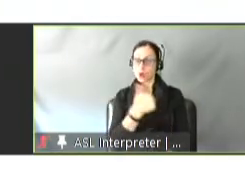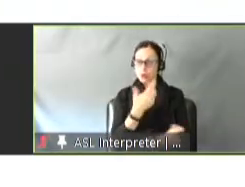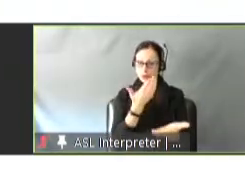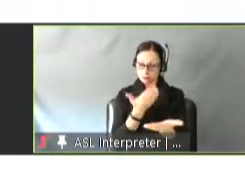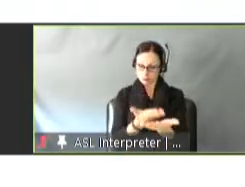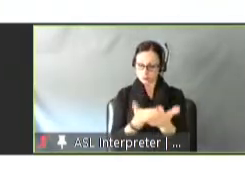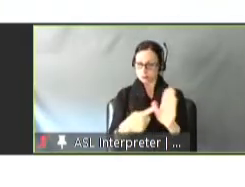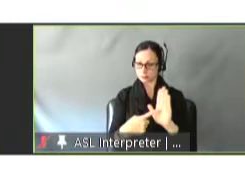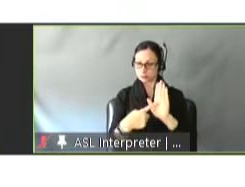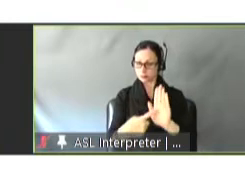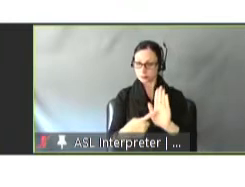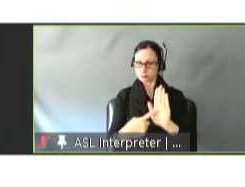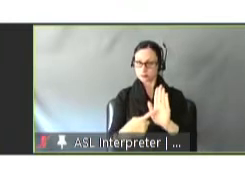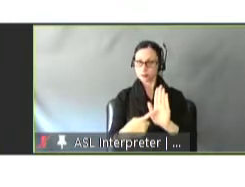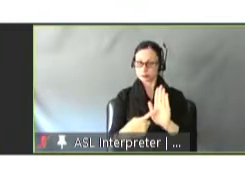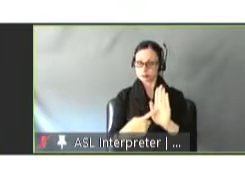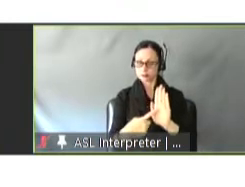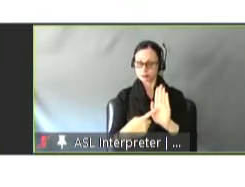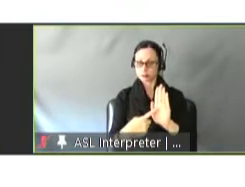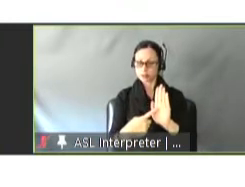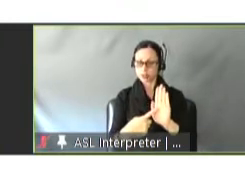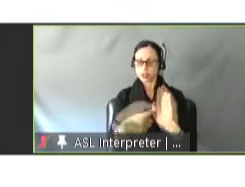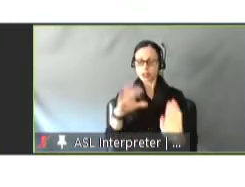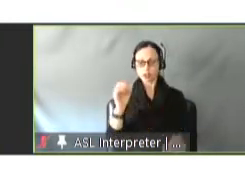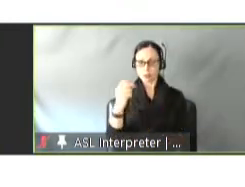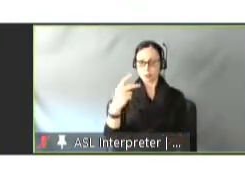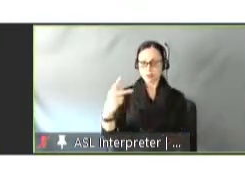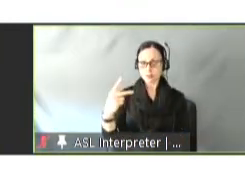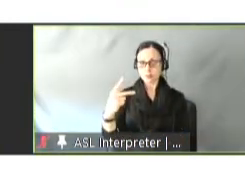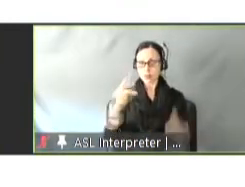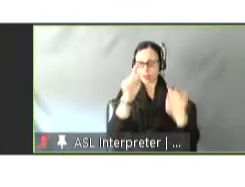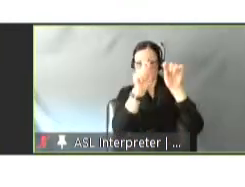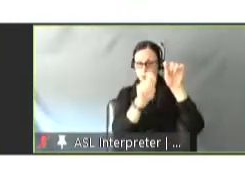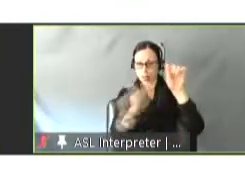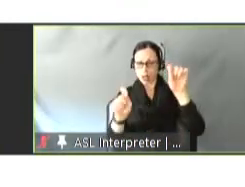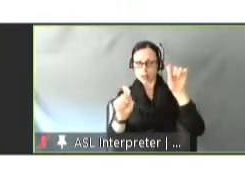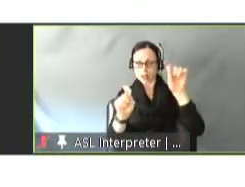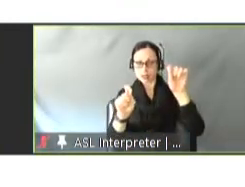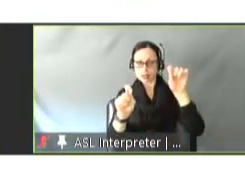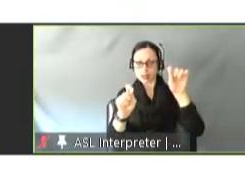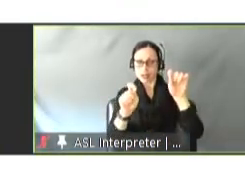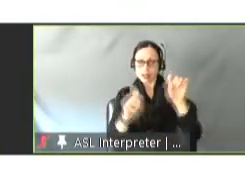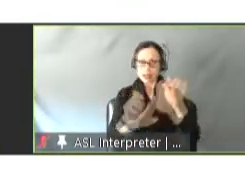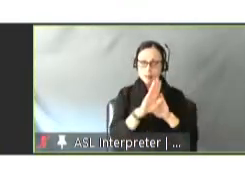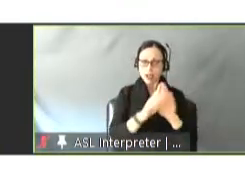in just some correlation plots that the spike-specific IgG titers inversely correlated